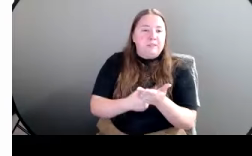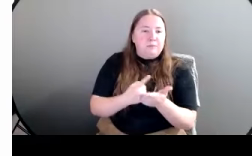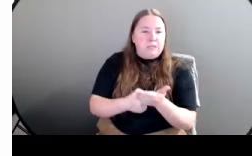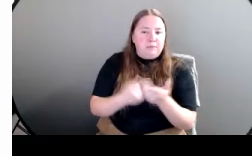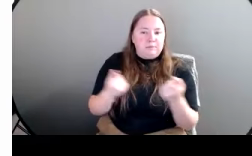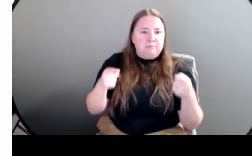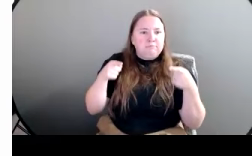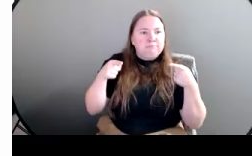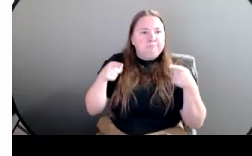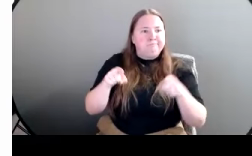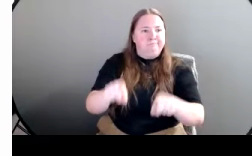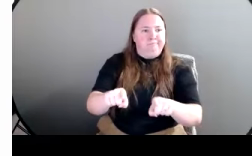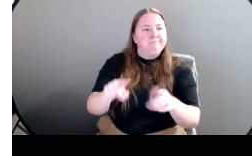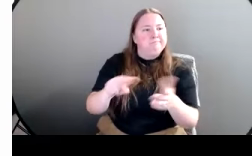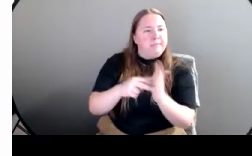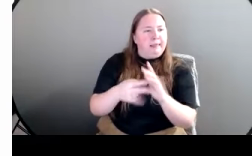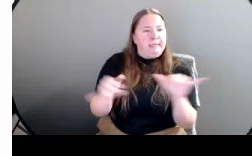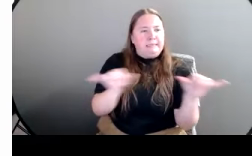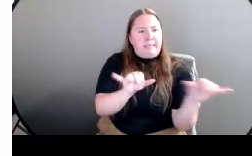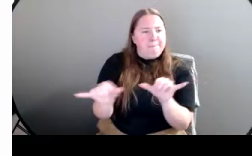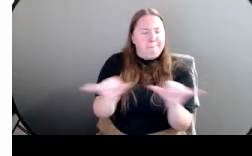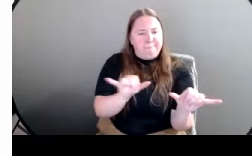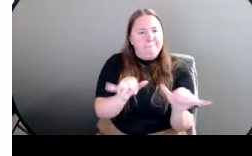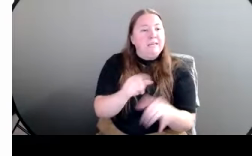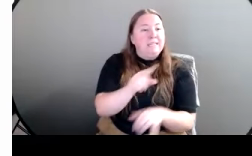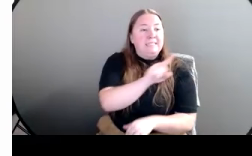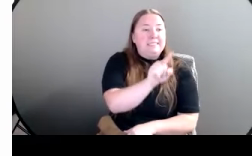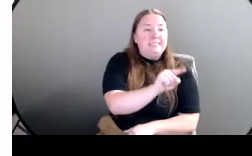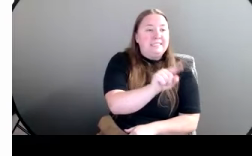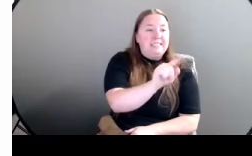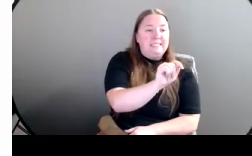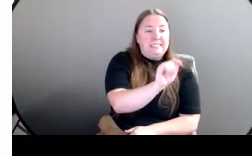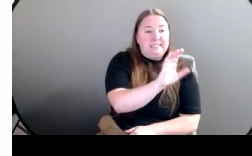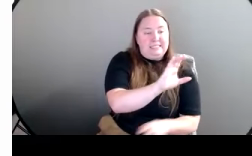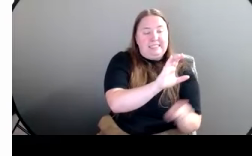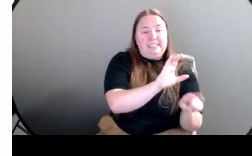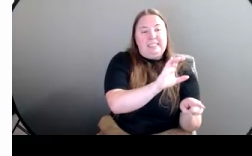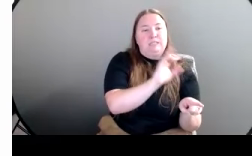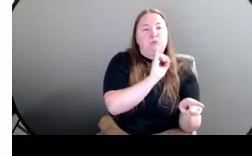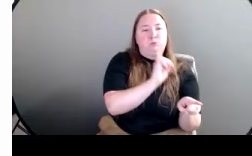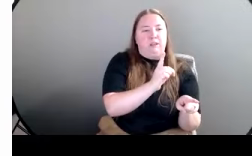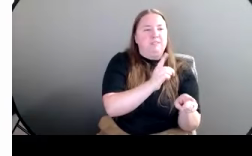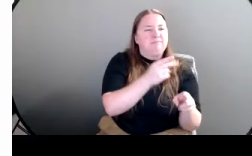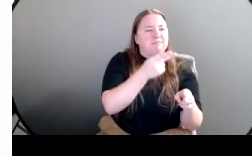They can be referring to the same thing. ZTC is really just talking about the cost to students.